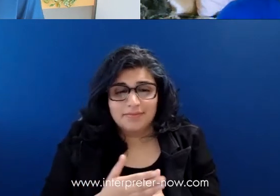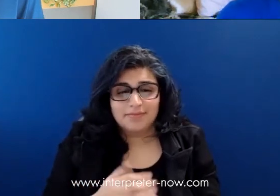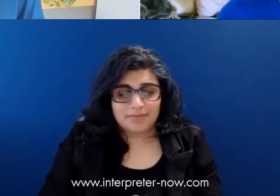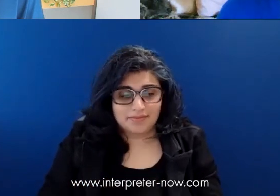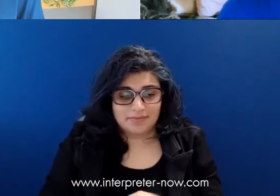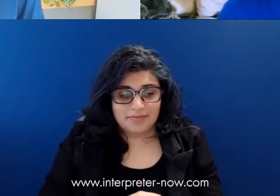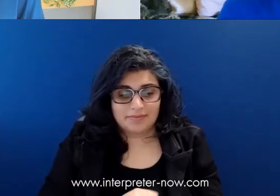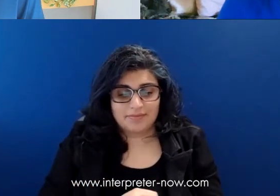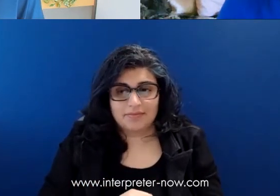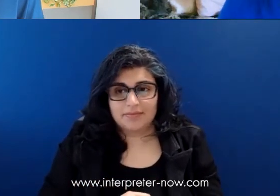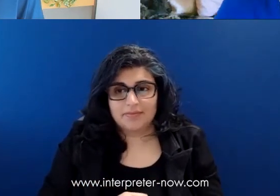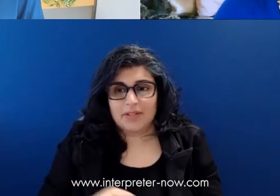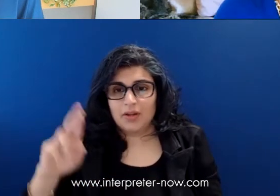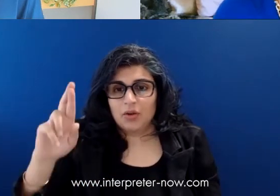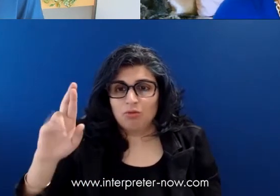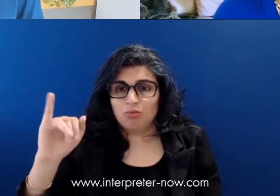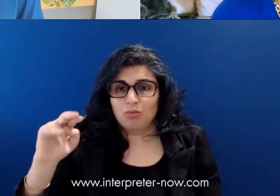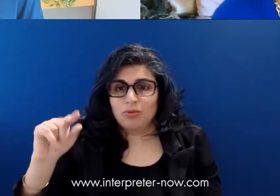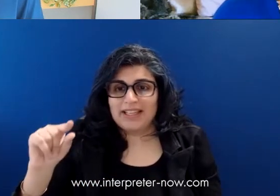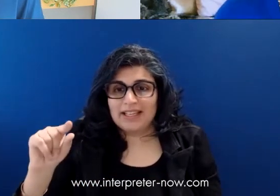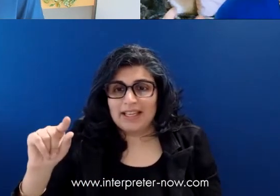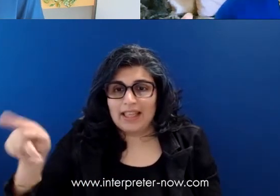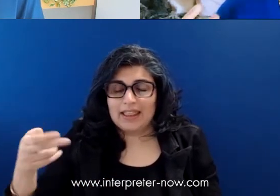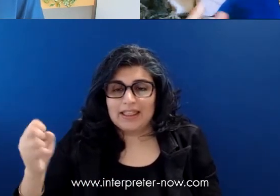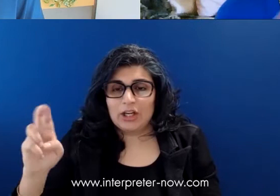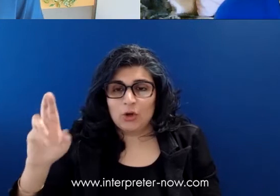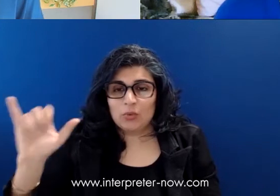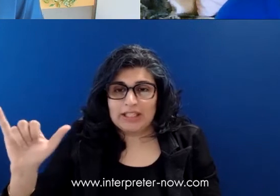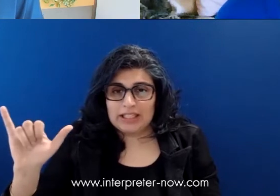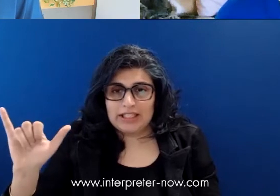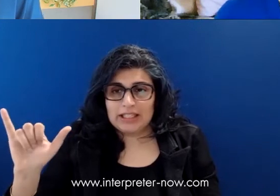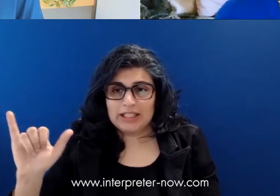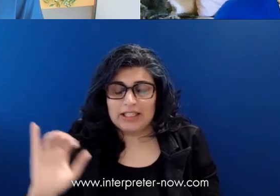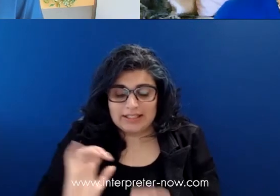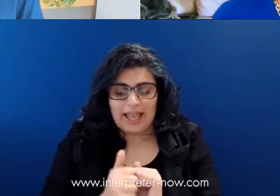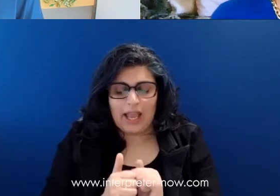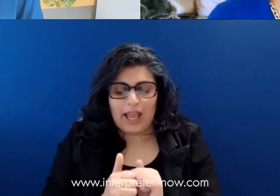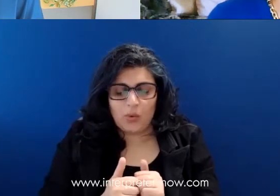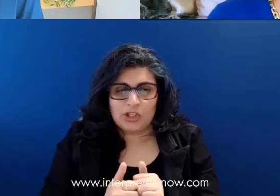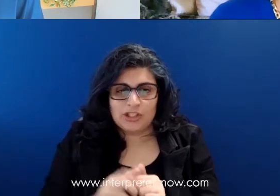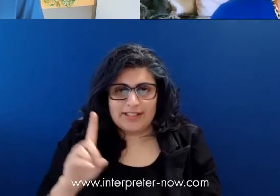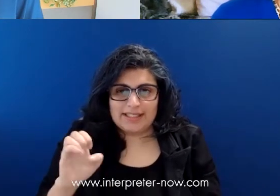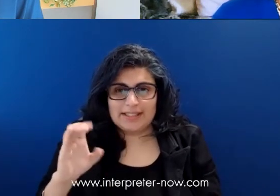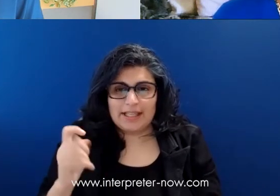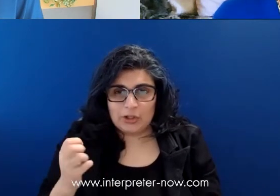the Ring Theory. It gives us a really good idea of how to decenter ourselves and how to truly show up with empathy